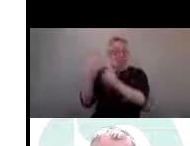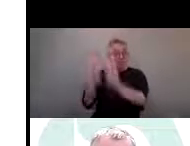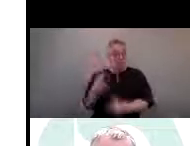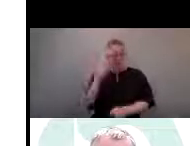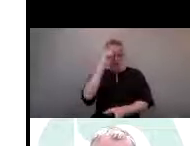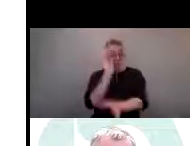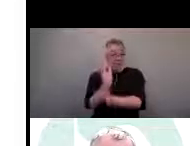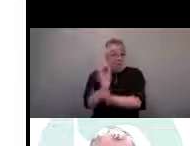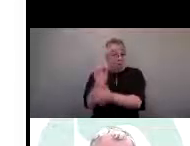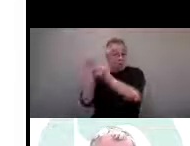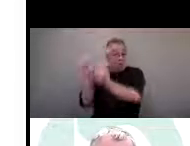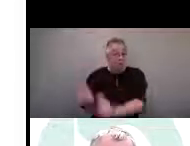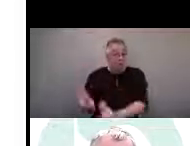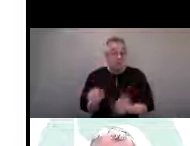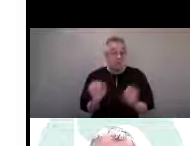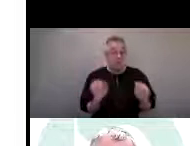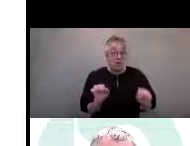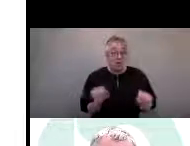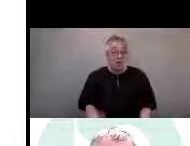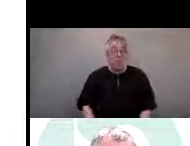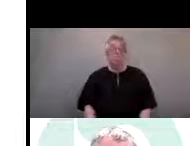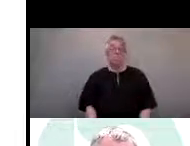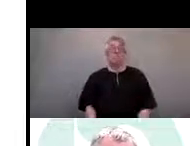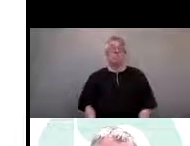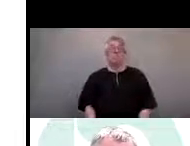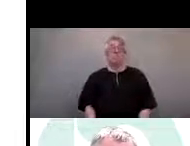may be conducted. After undergoing various